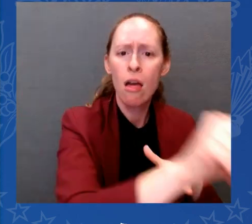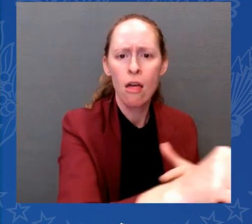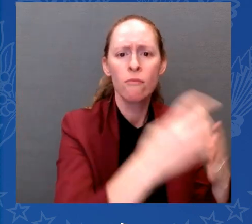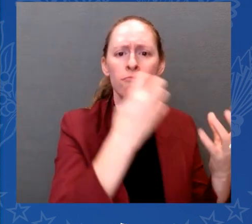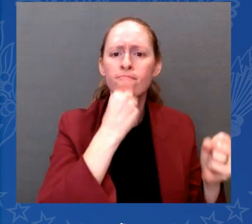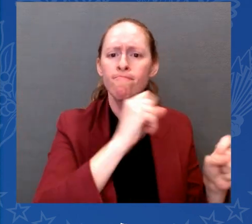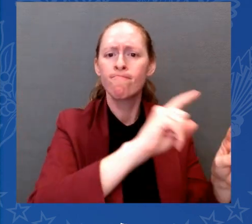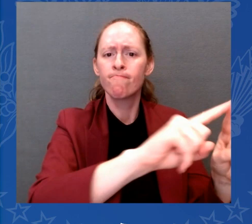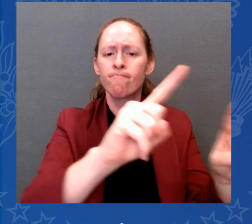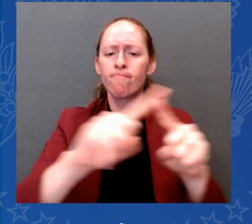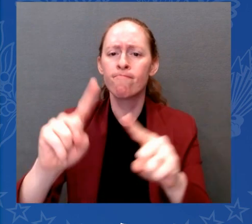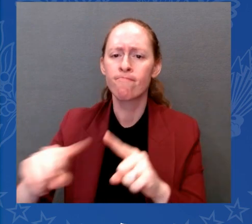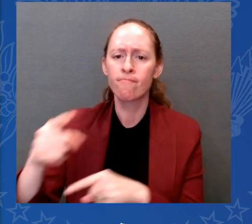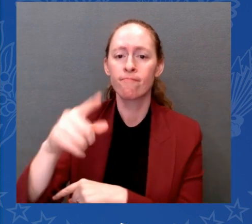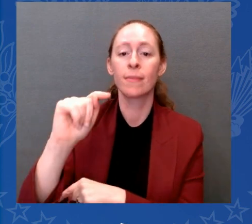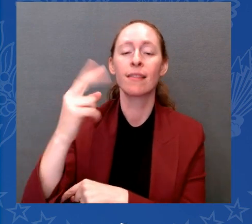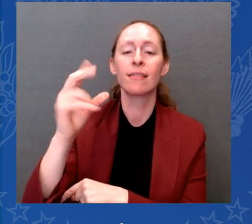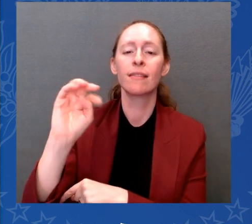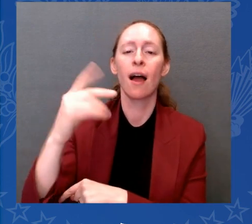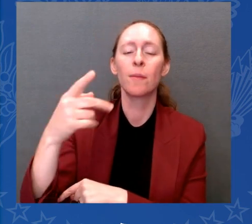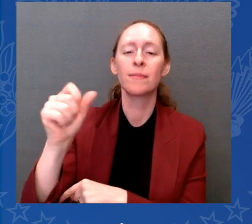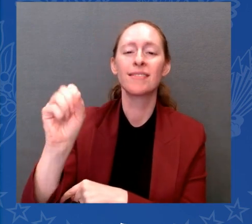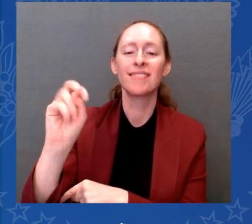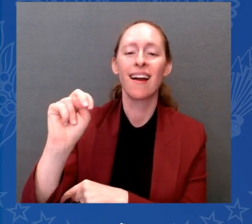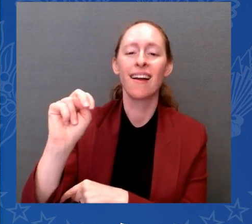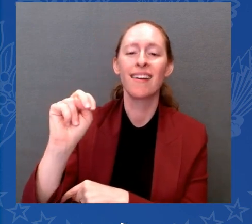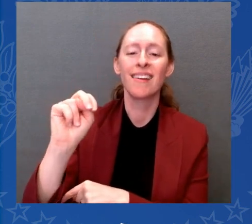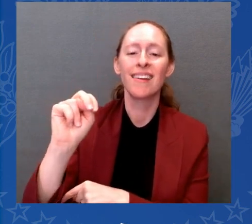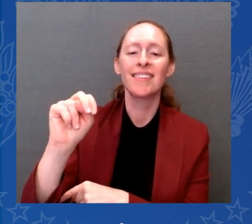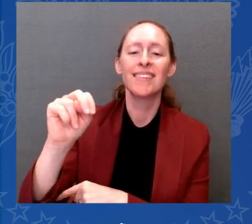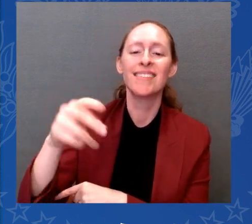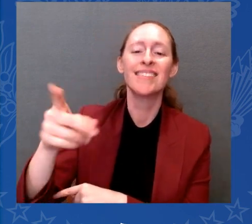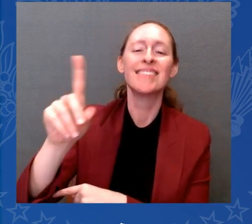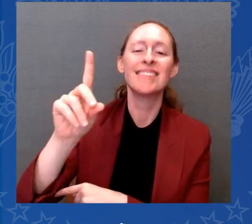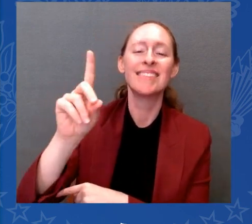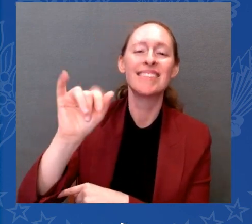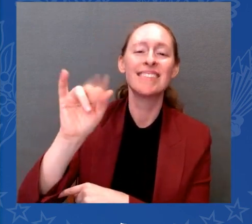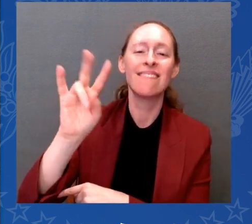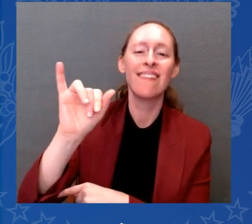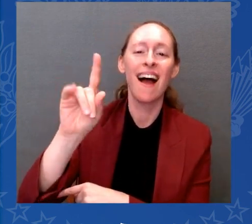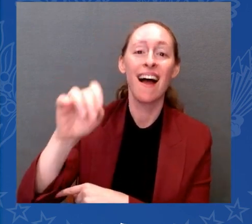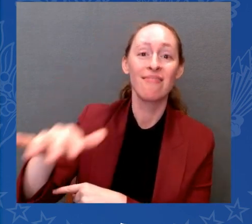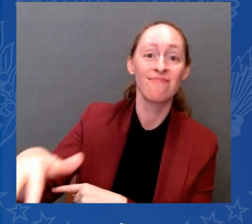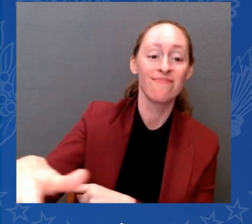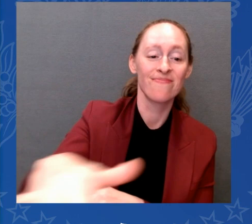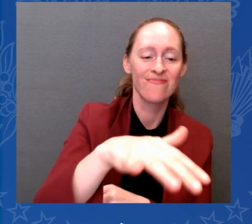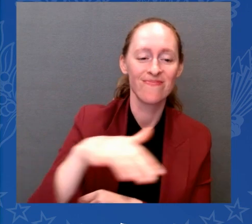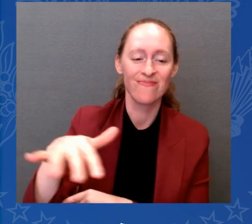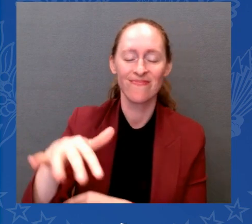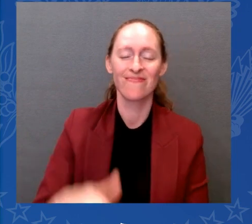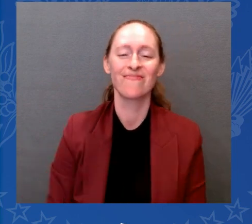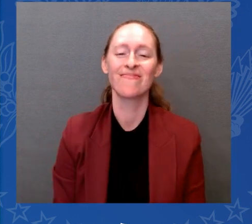This is another congressional priority for Michael, John, and Joe. We're standing with Colorado's farmers,